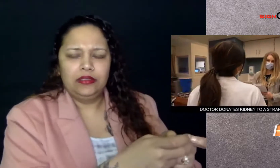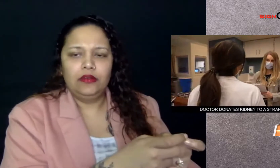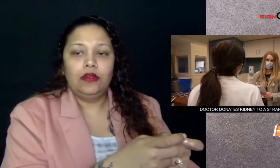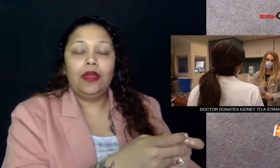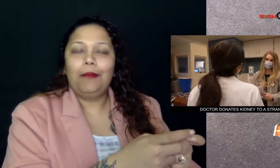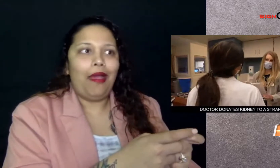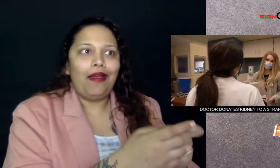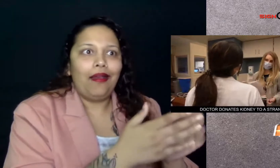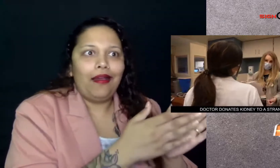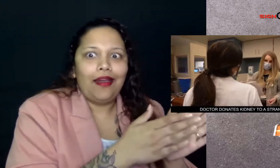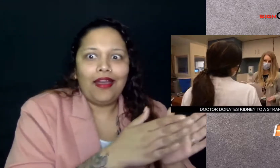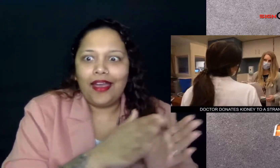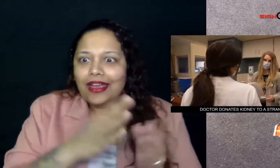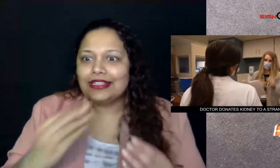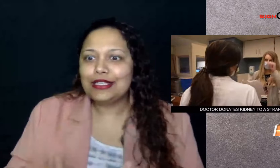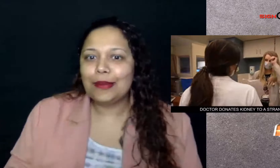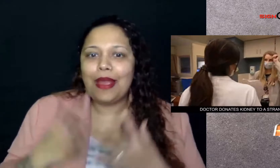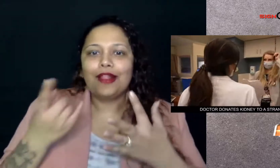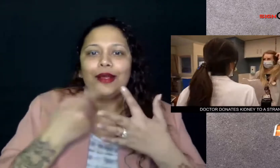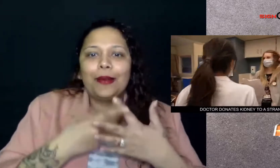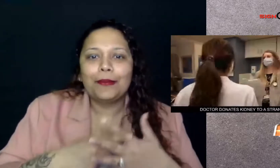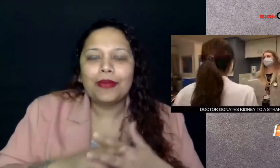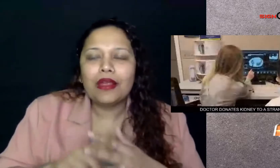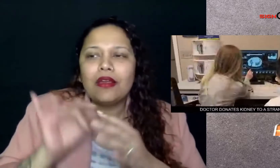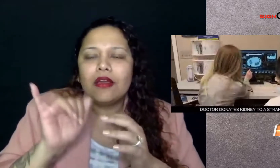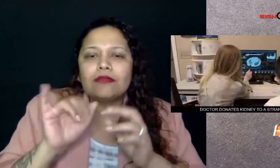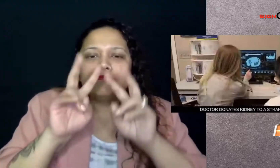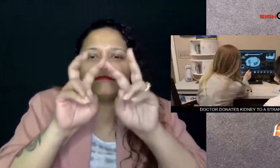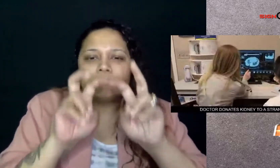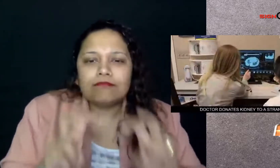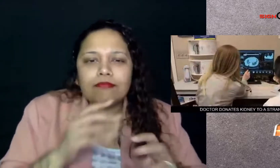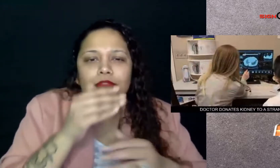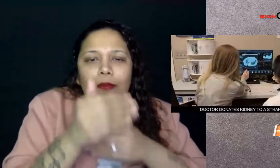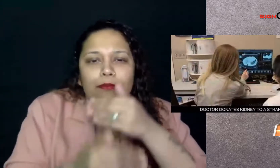Has now been inspired. to begin the evaluation process